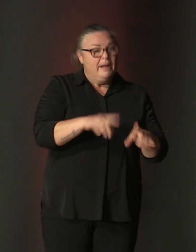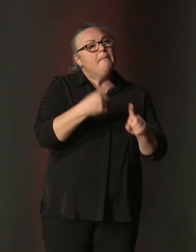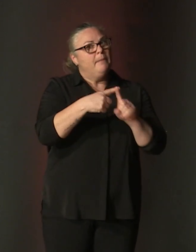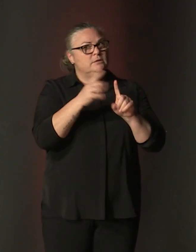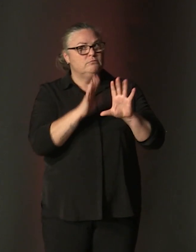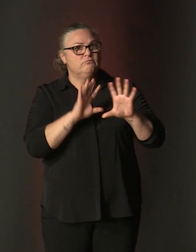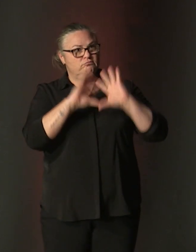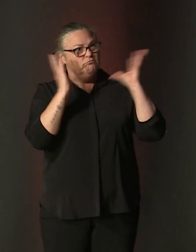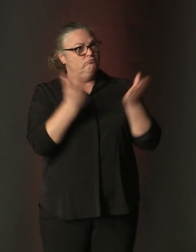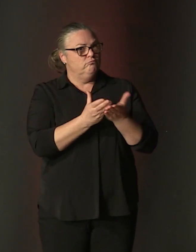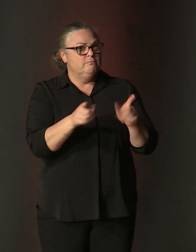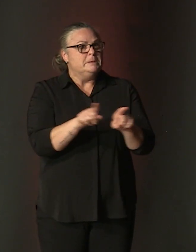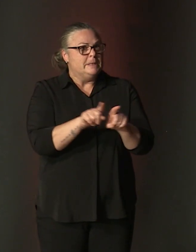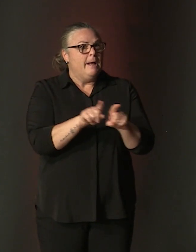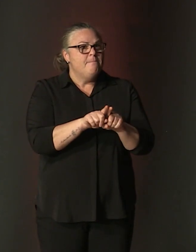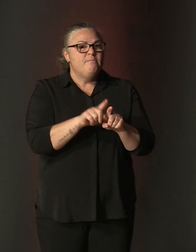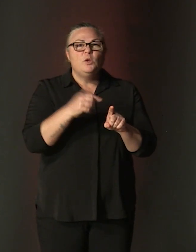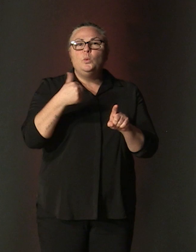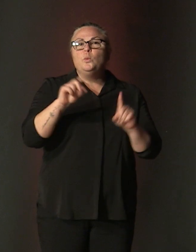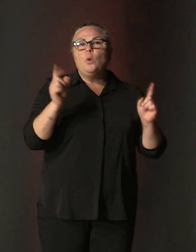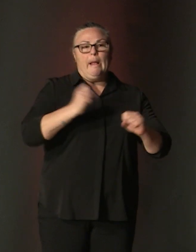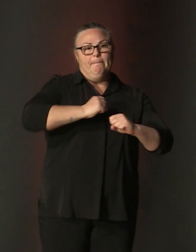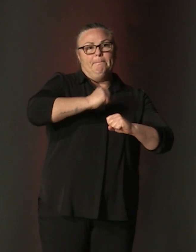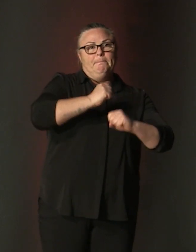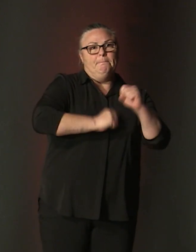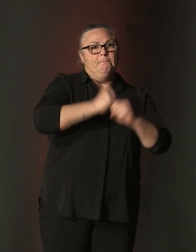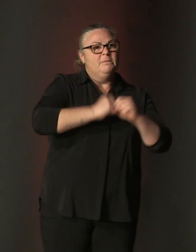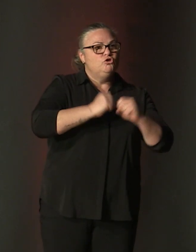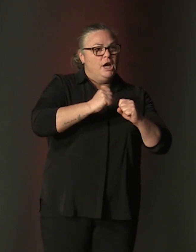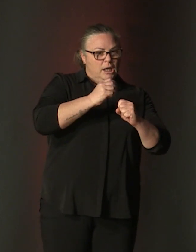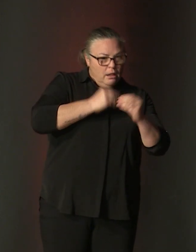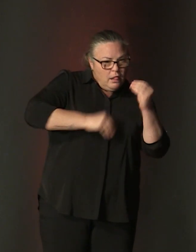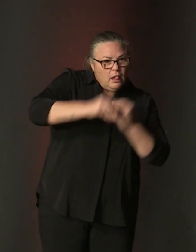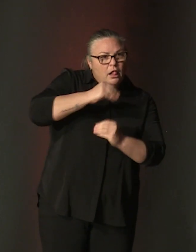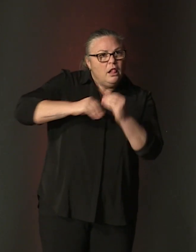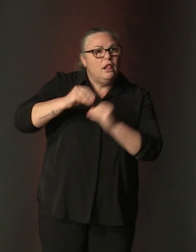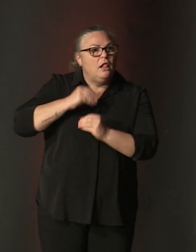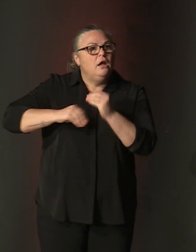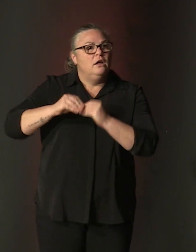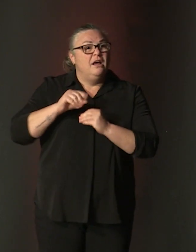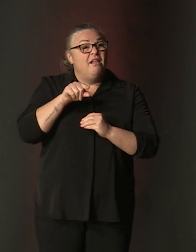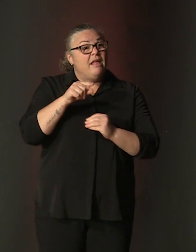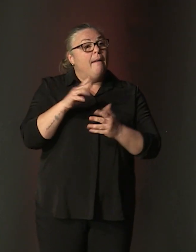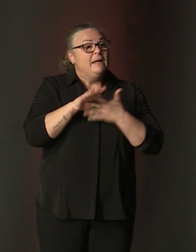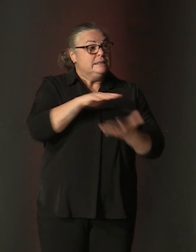washing it, grinding it into small pieces, and then remelting it into recycled products.